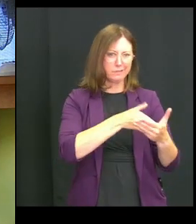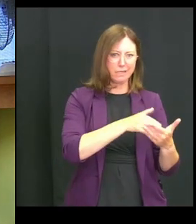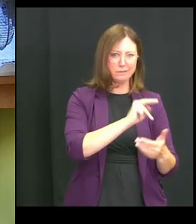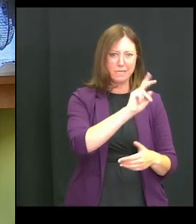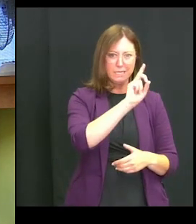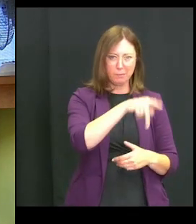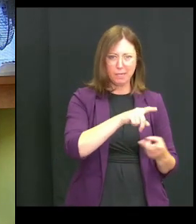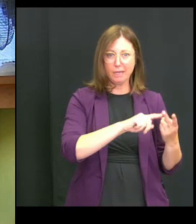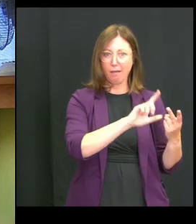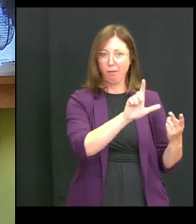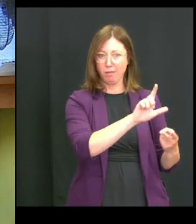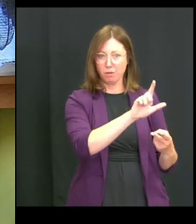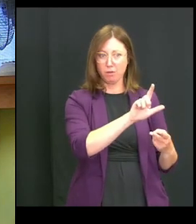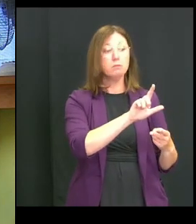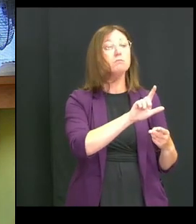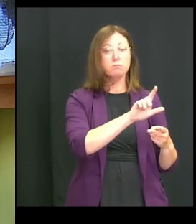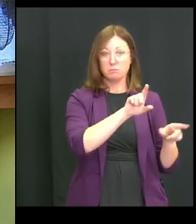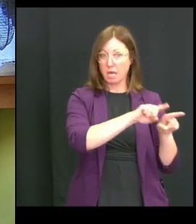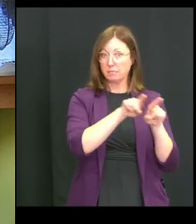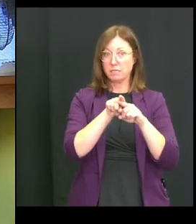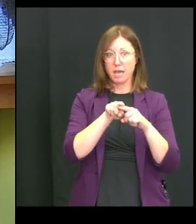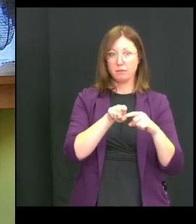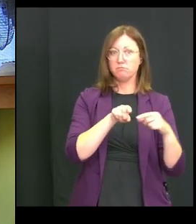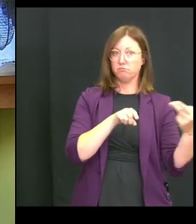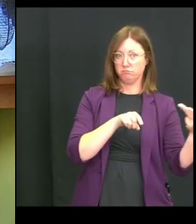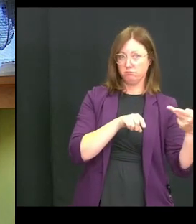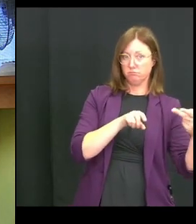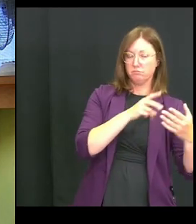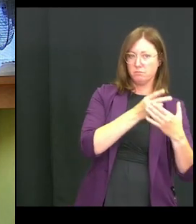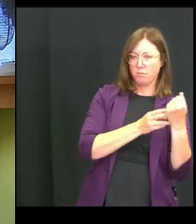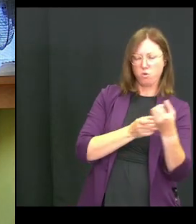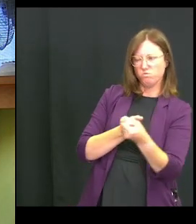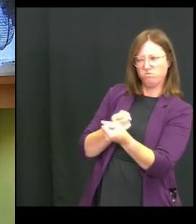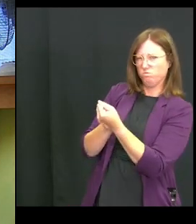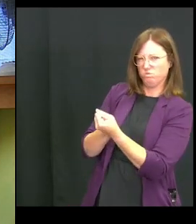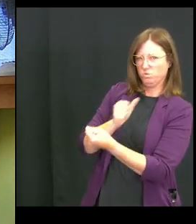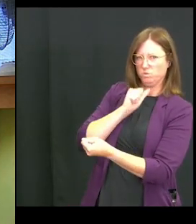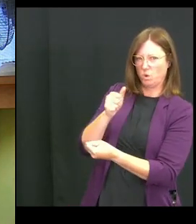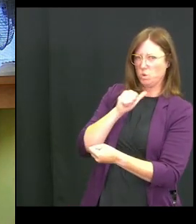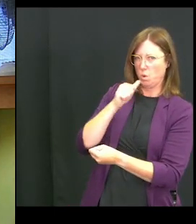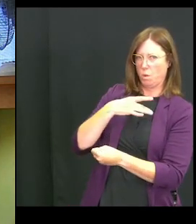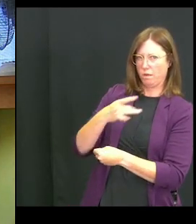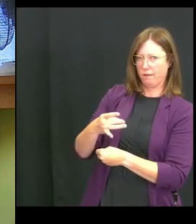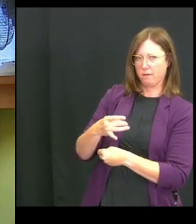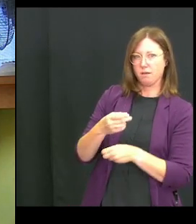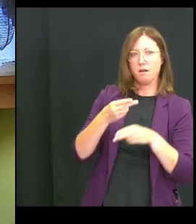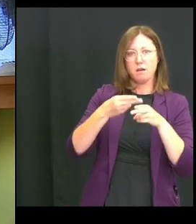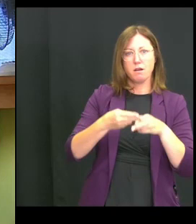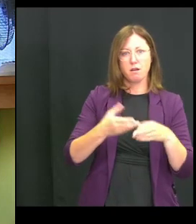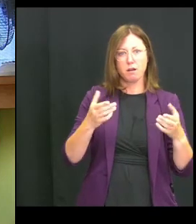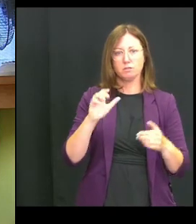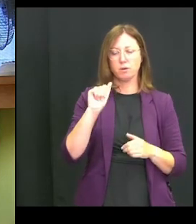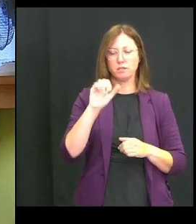and vice versa for NDP and Liberal supporters. This is what scholars call Affective Polarization.